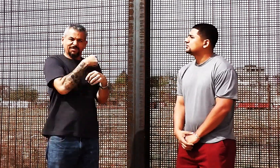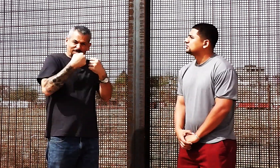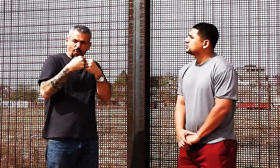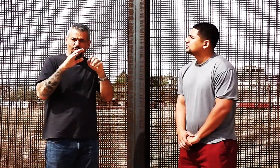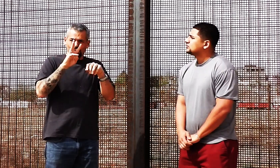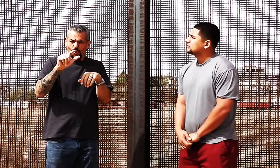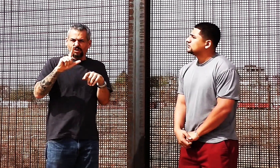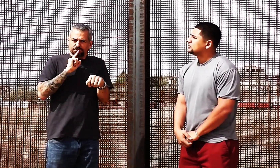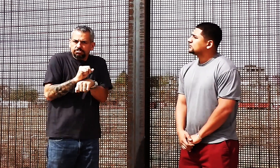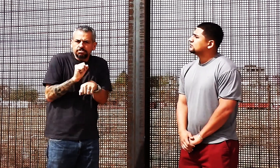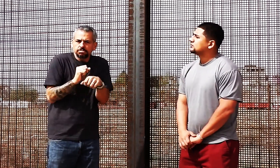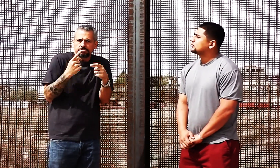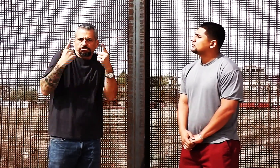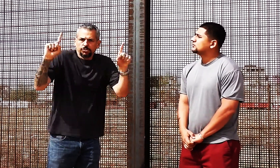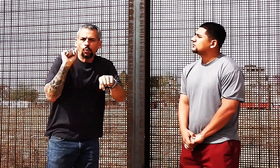The border wall actually works.